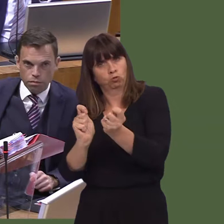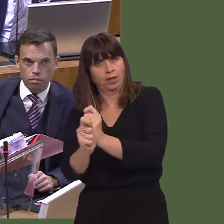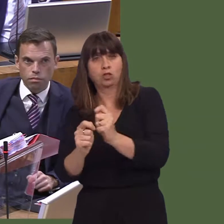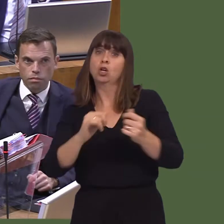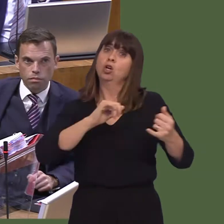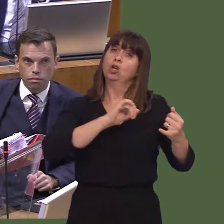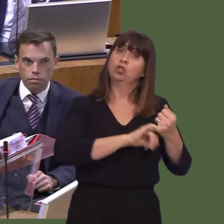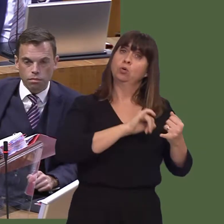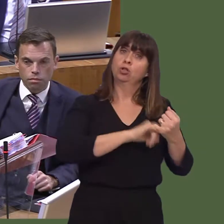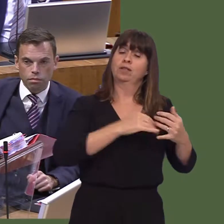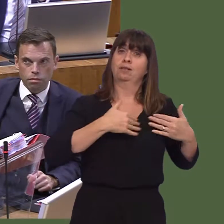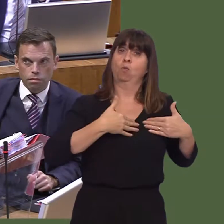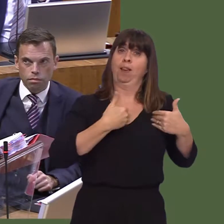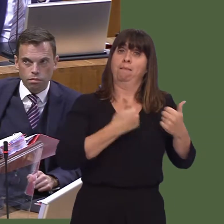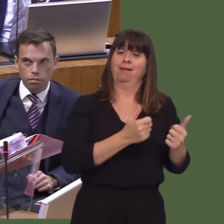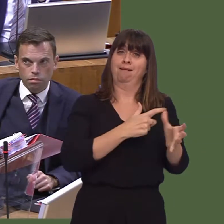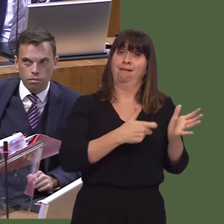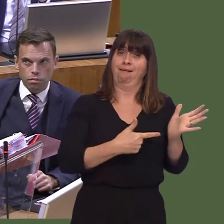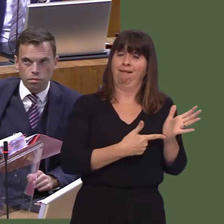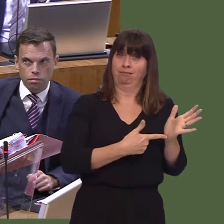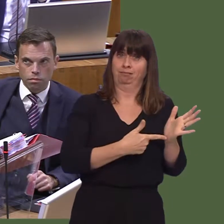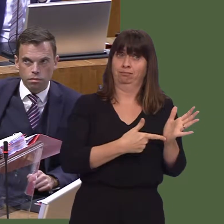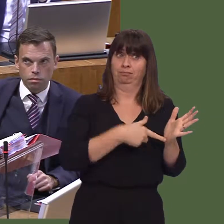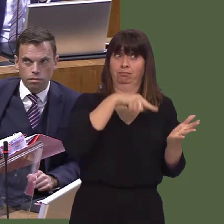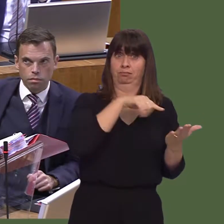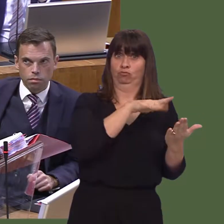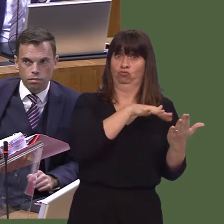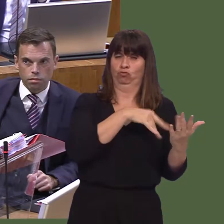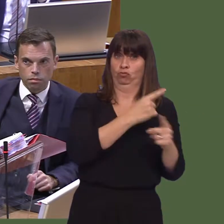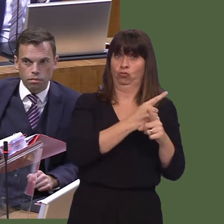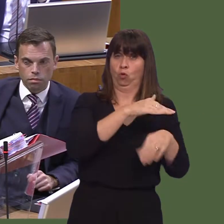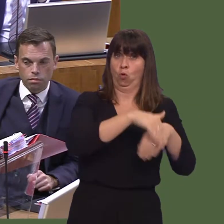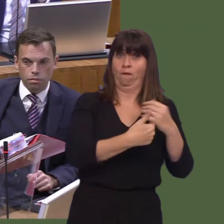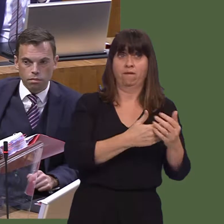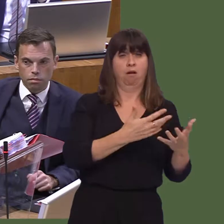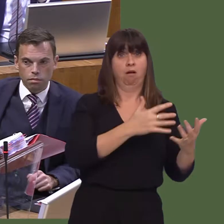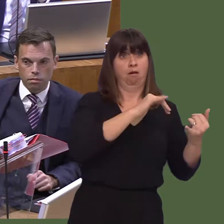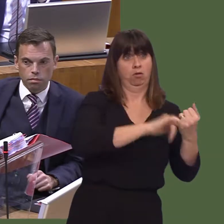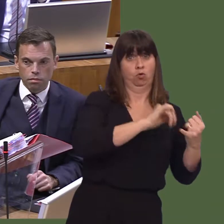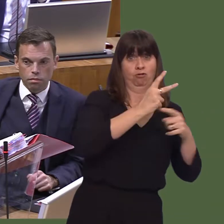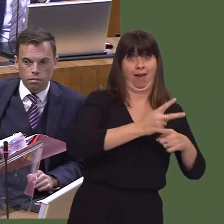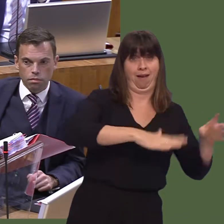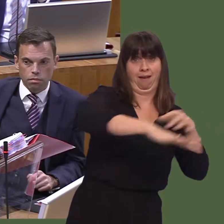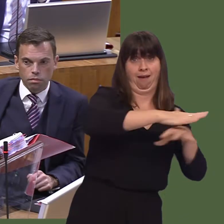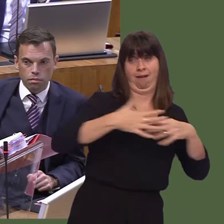for the boards to bring together health, social services, the third sector and other partners to deliver effective, integrated and collaborative care services.